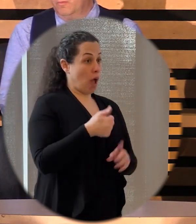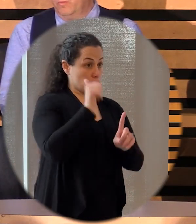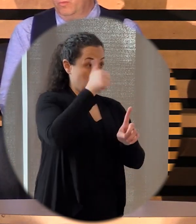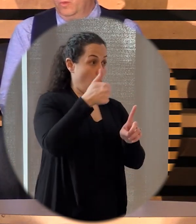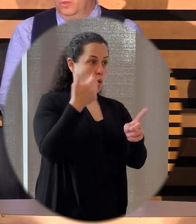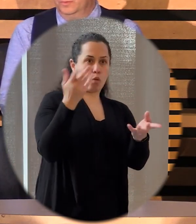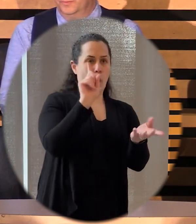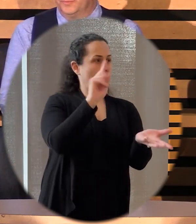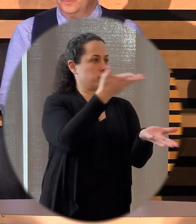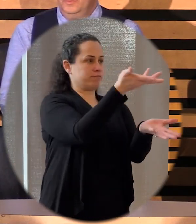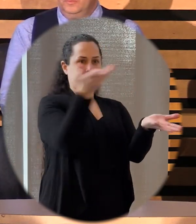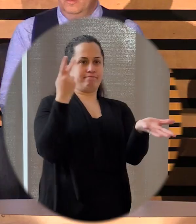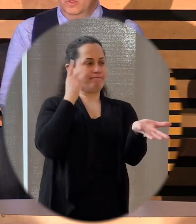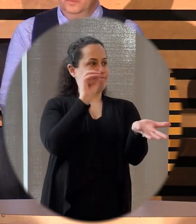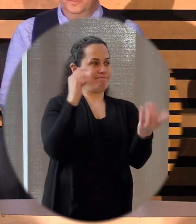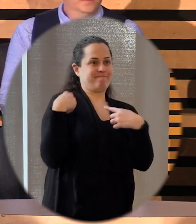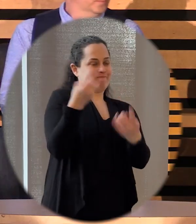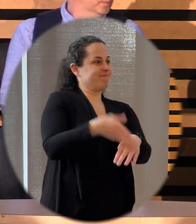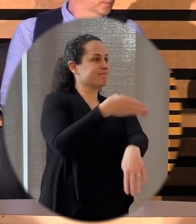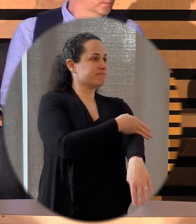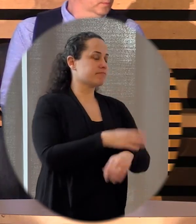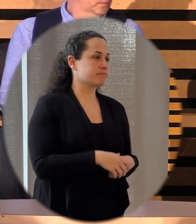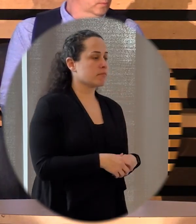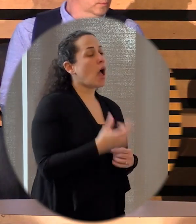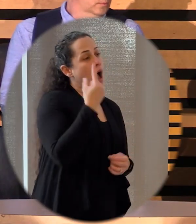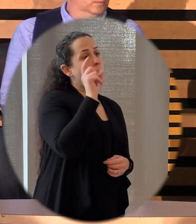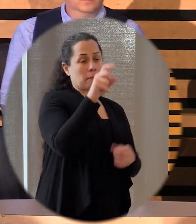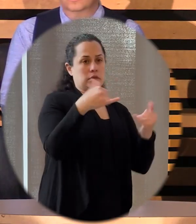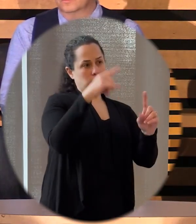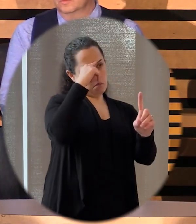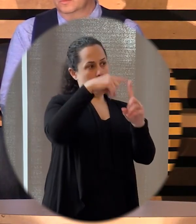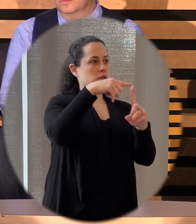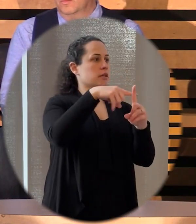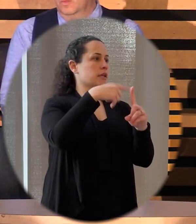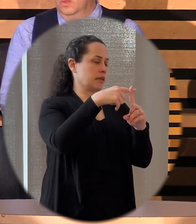again tomorrow never comes. So, but we have to be positive and and I am positive um that